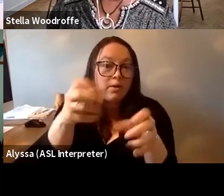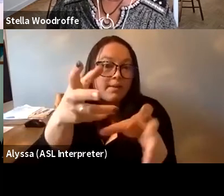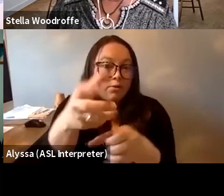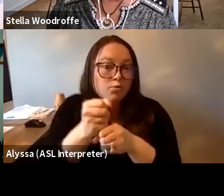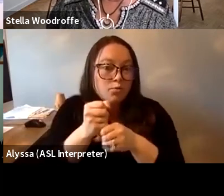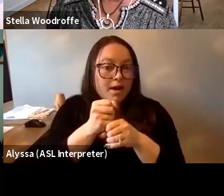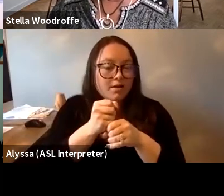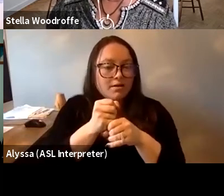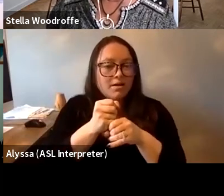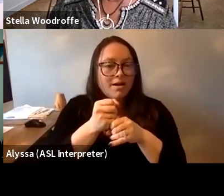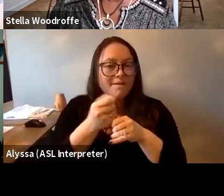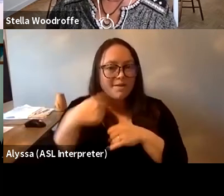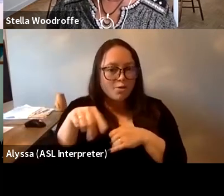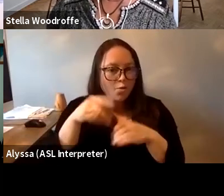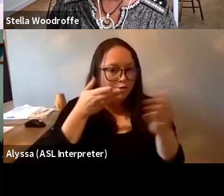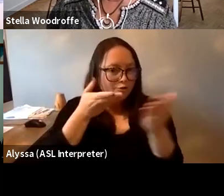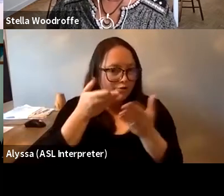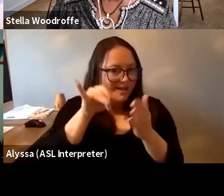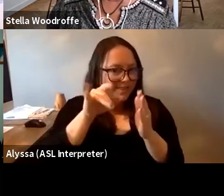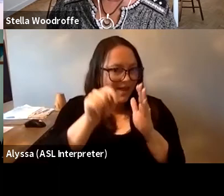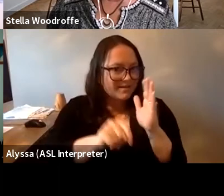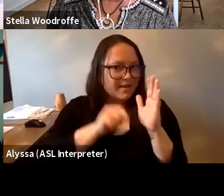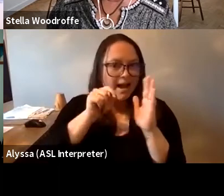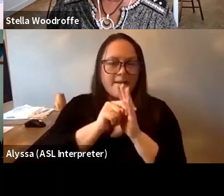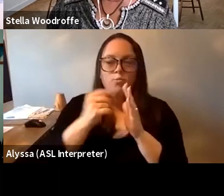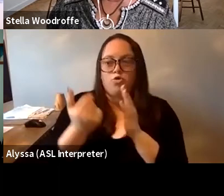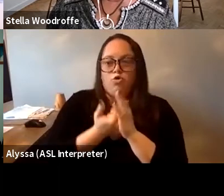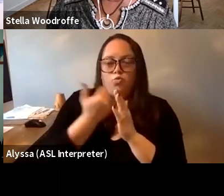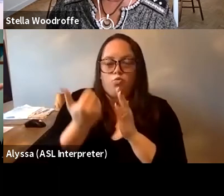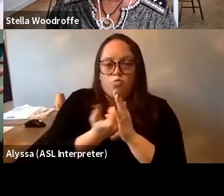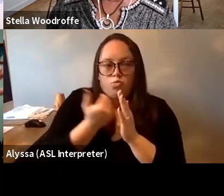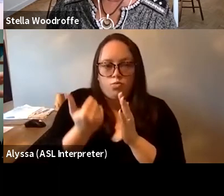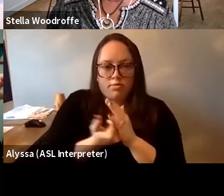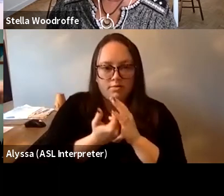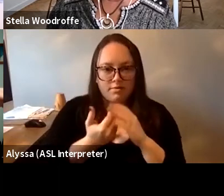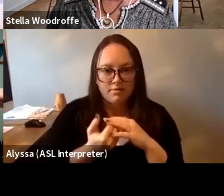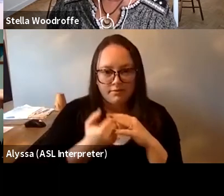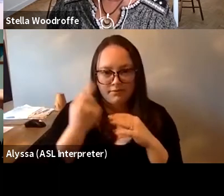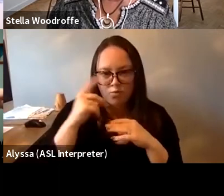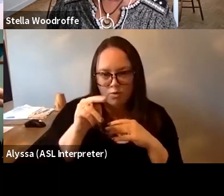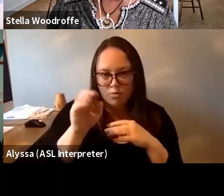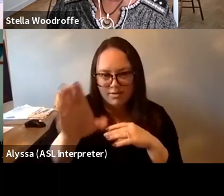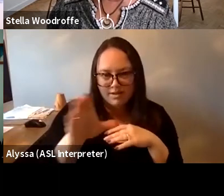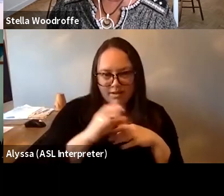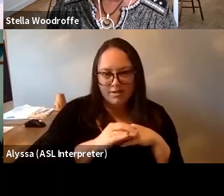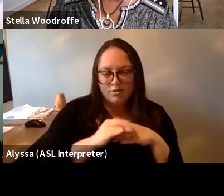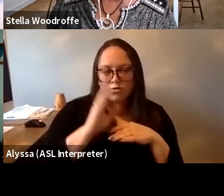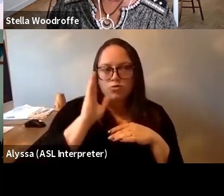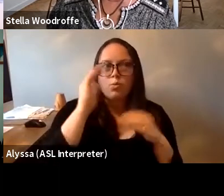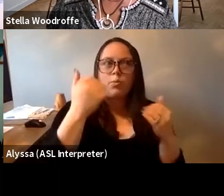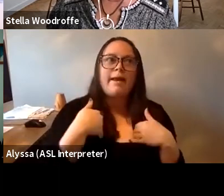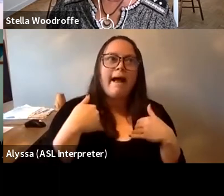you know, it was like, so we would get a diagnosis from a neurologist or whatever, then we would have to go to this